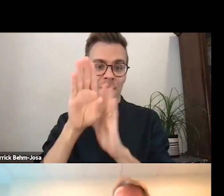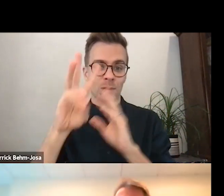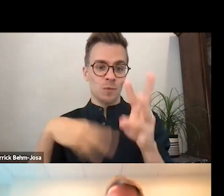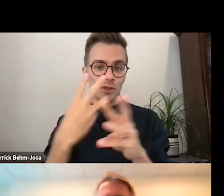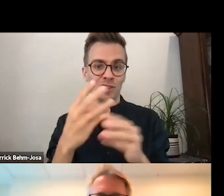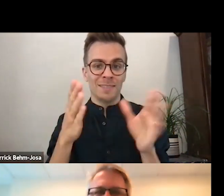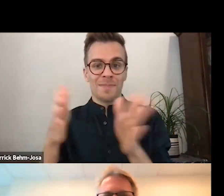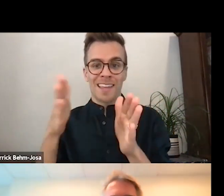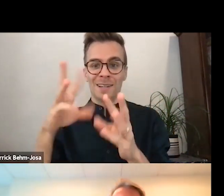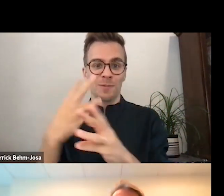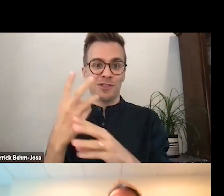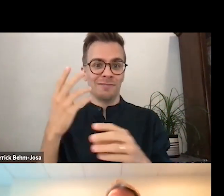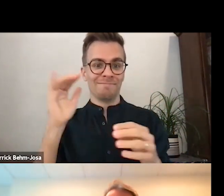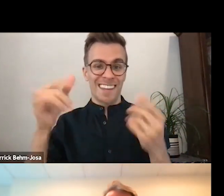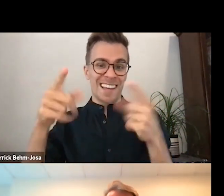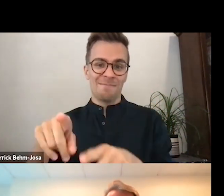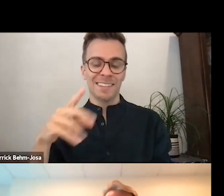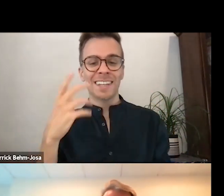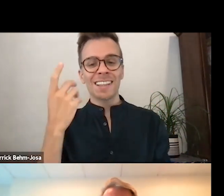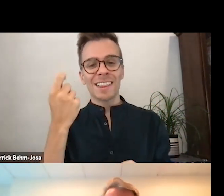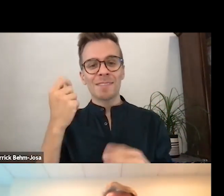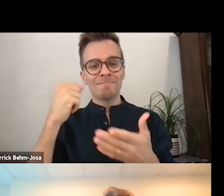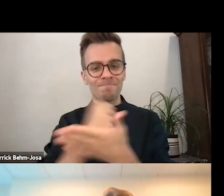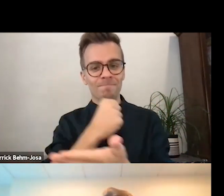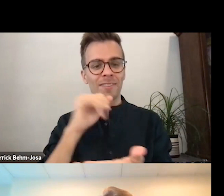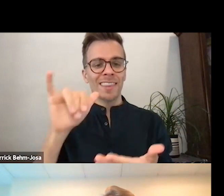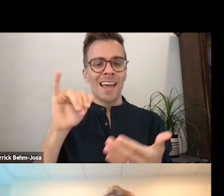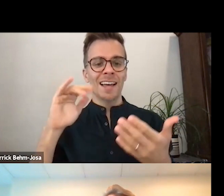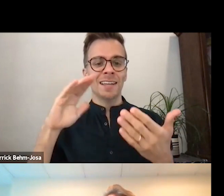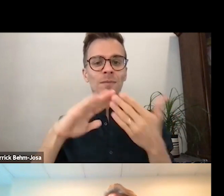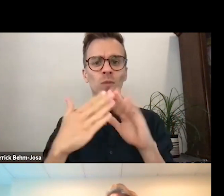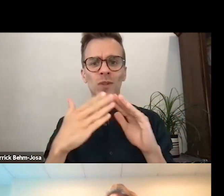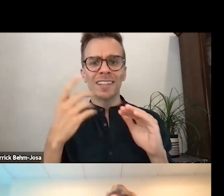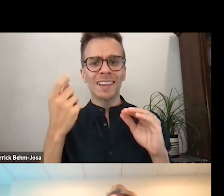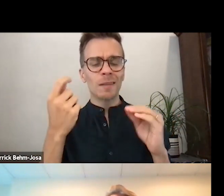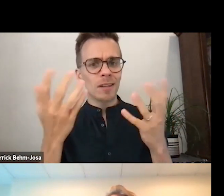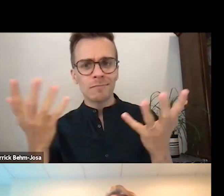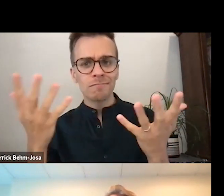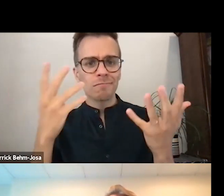This is a normal process in the development world.